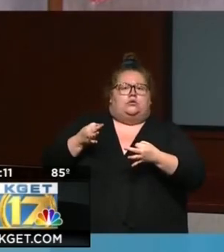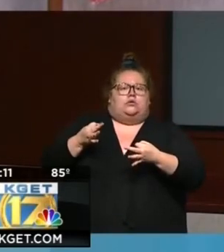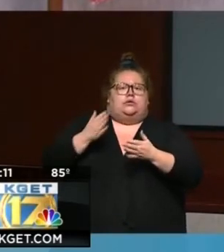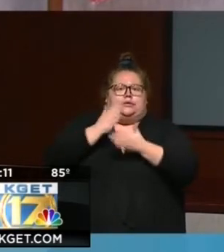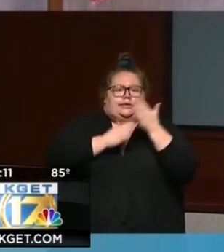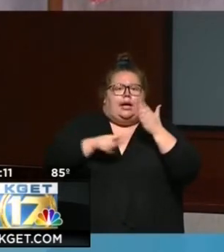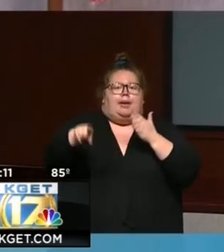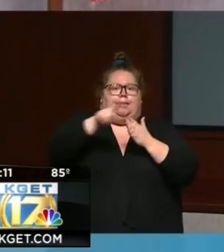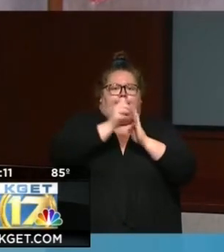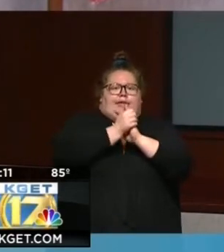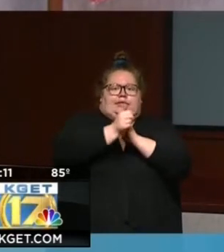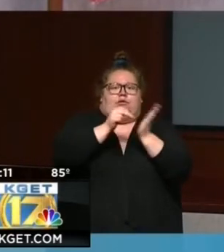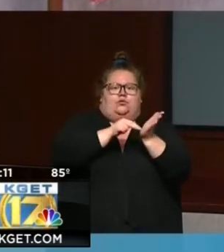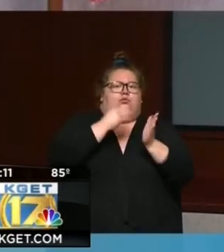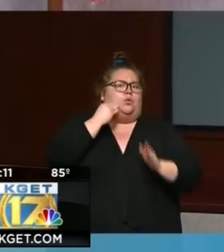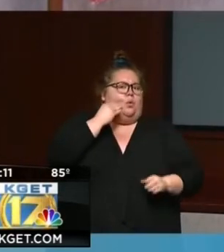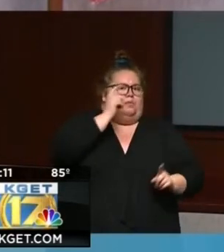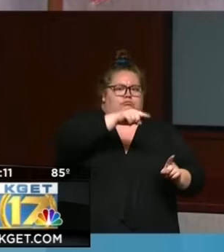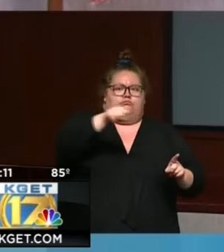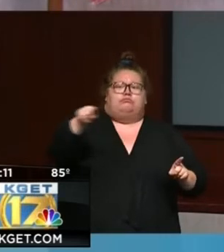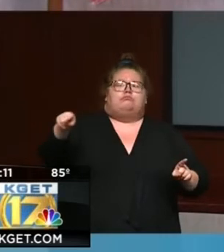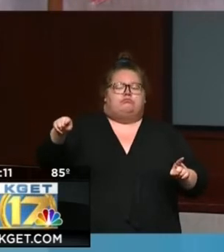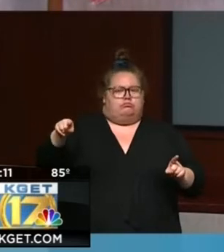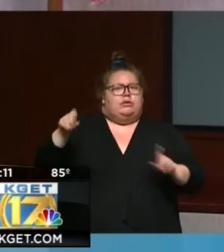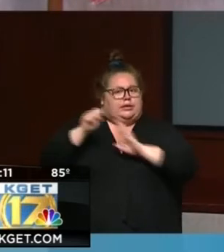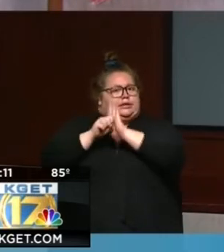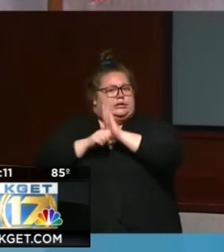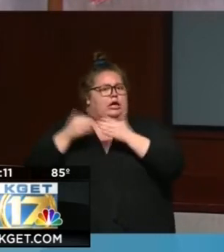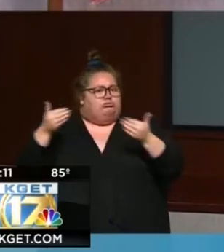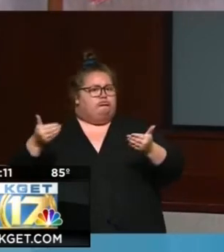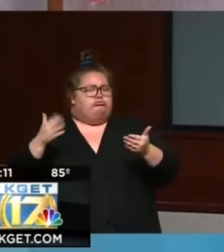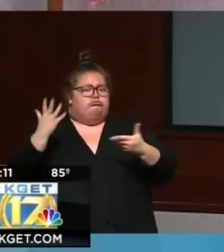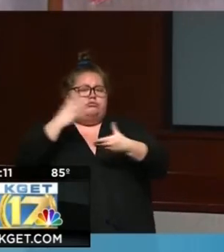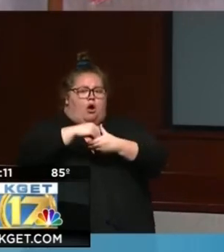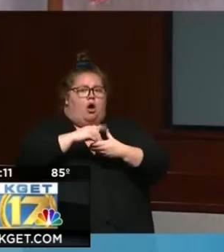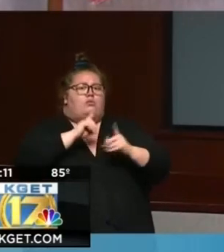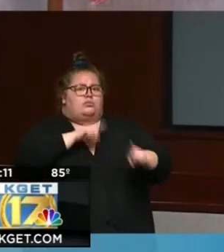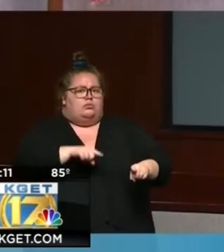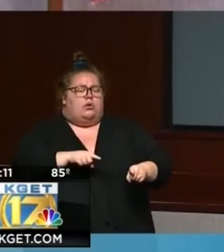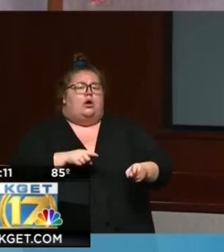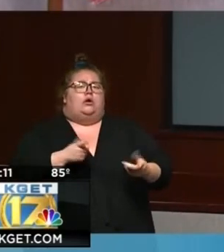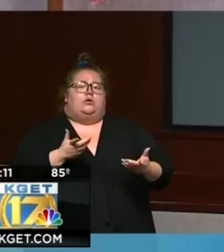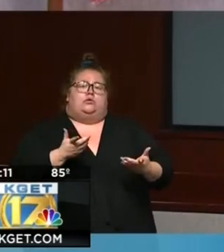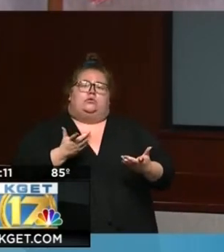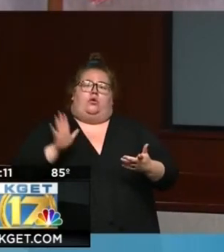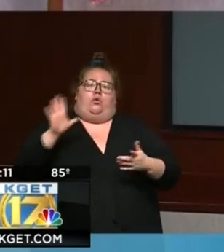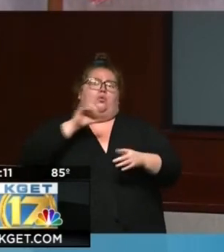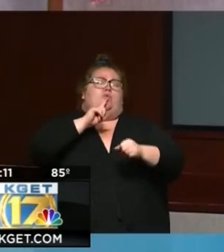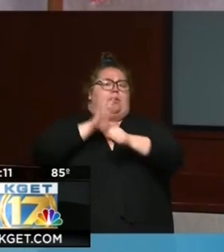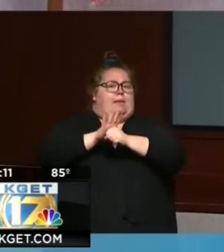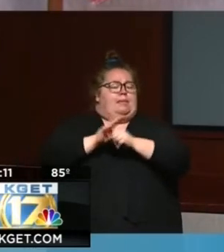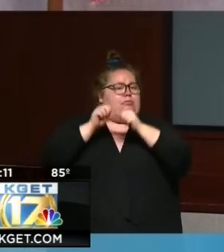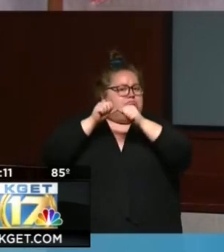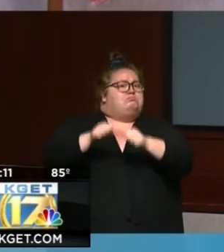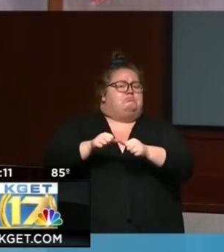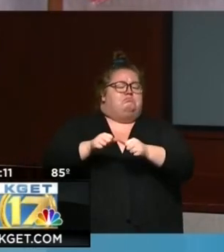MORNING WITH THE STATE TRYING TO DETERMINE THE CURRENT STATUS OF SOME OF THE SKILLED NURSING FACILITIES.